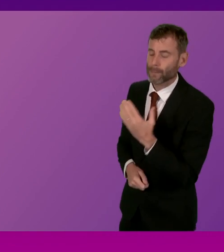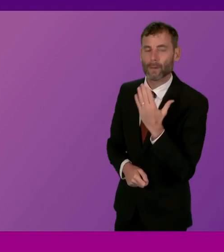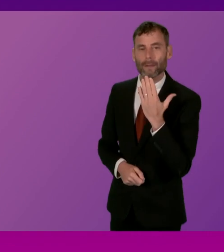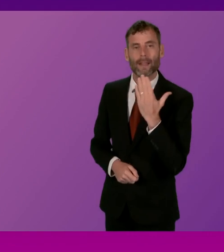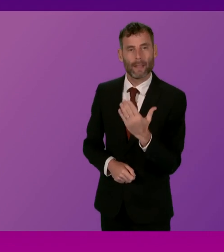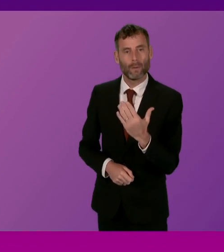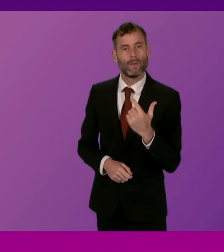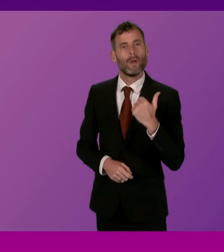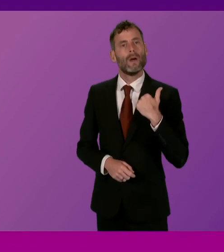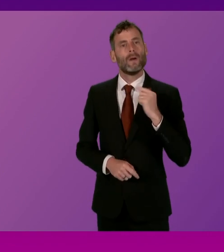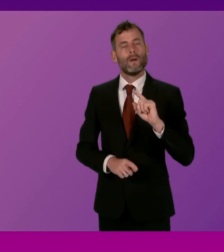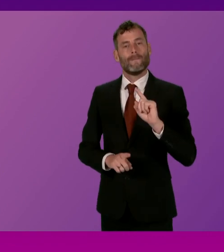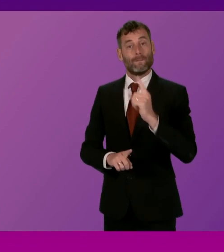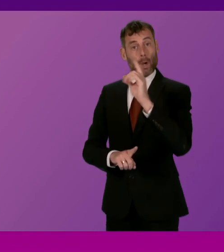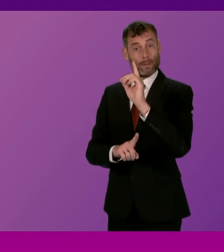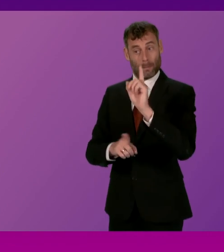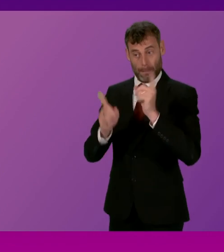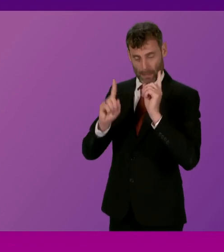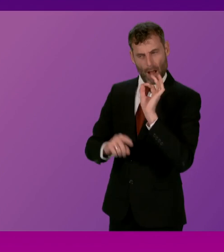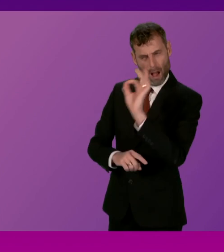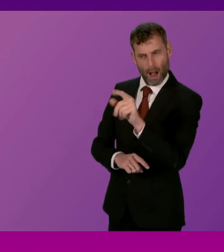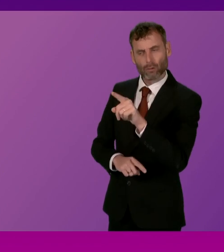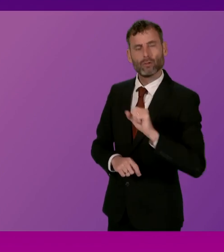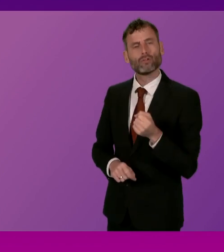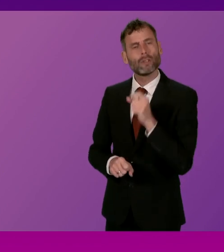To ask the First Minister what action the Scottish Government will take to tackle the